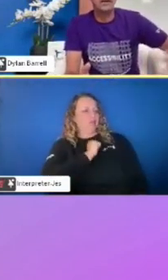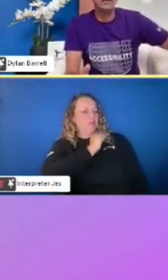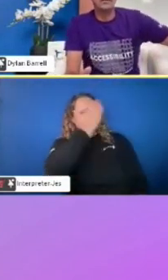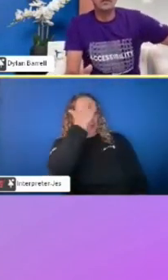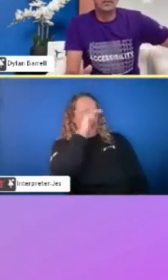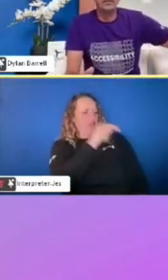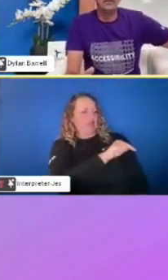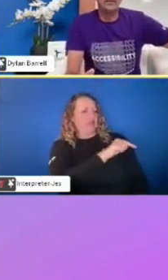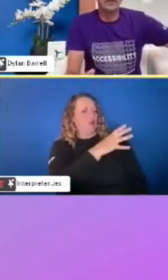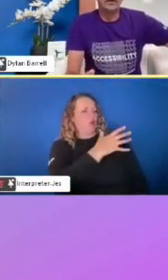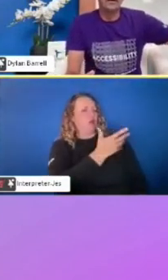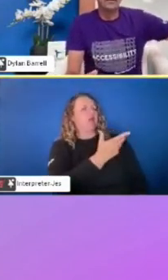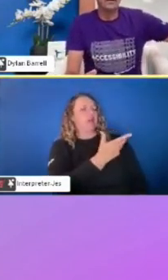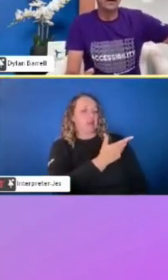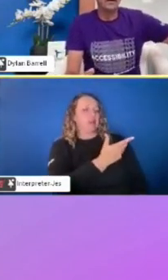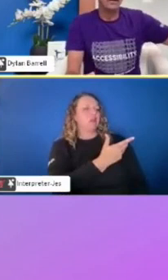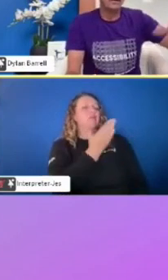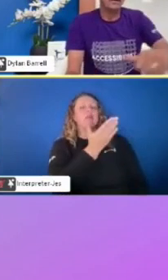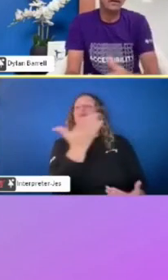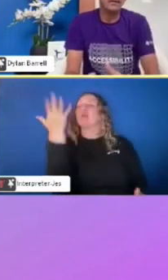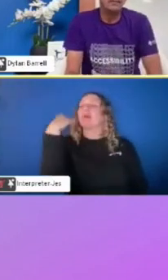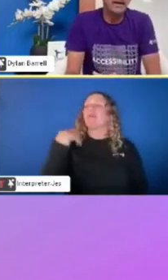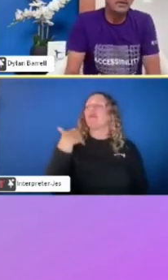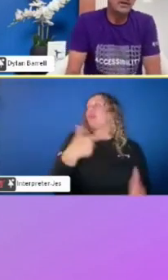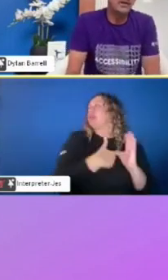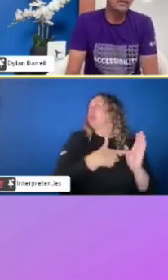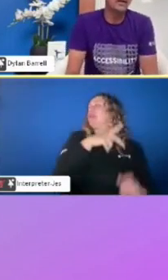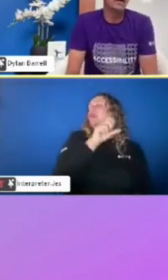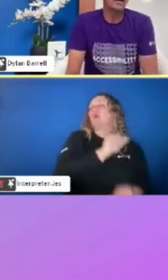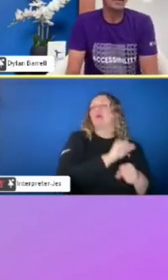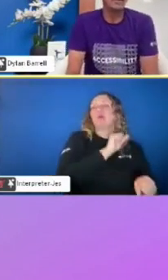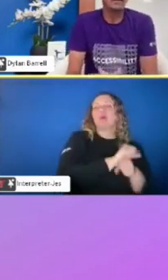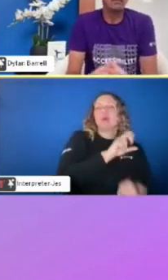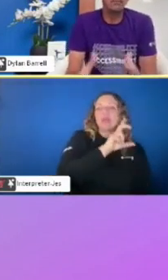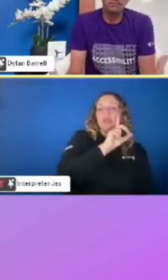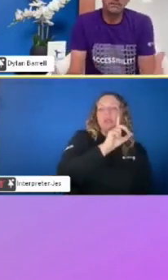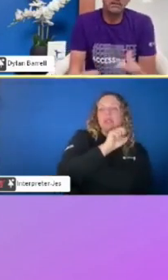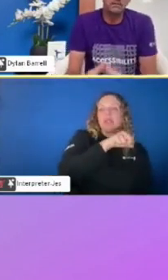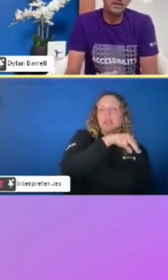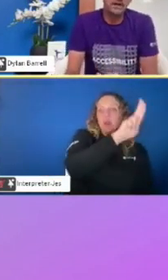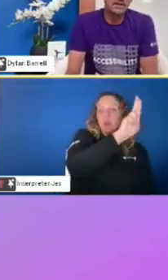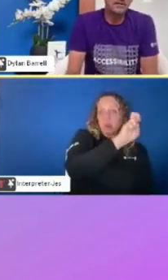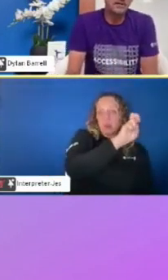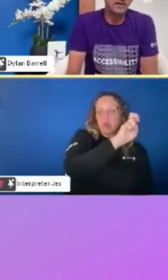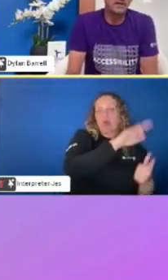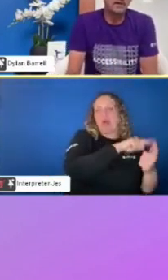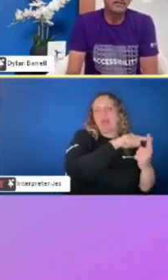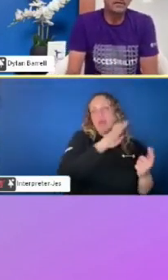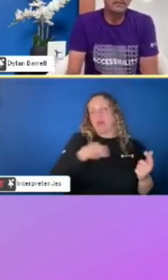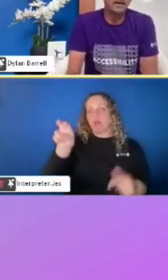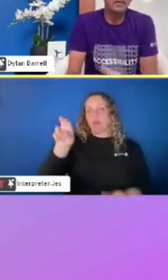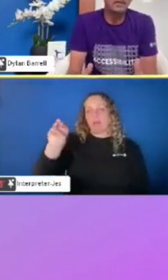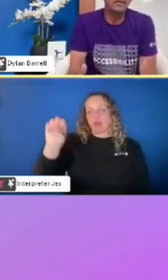and you go and work for Microsoft, it would be nice for Microsoft,